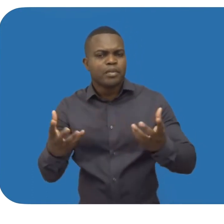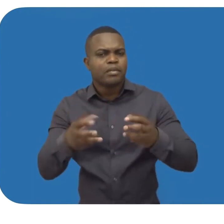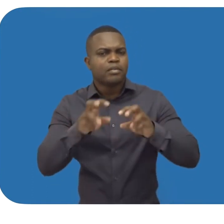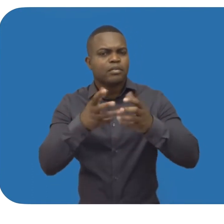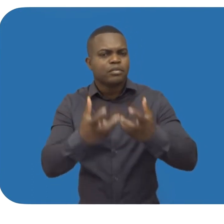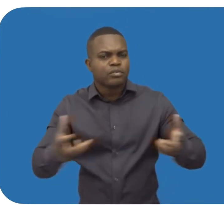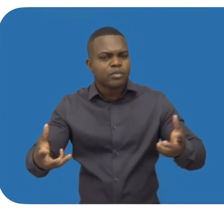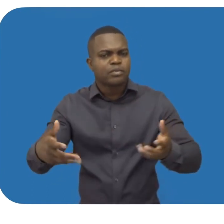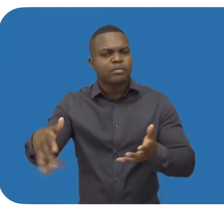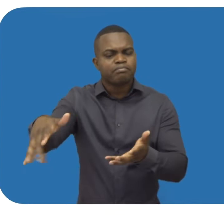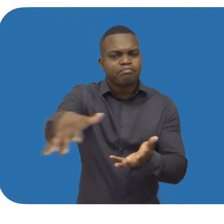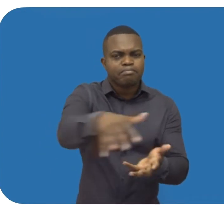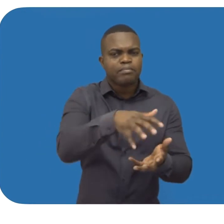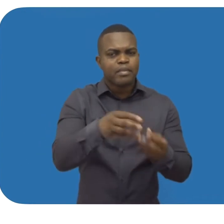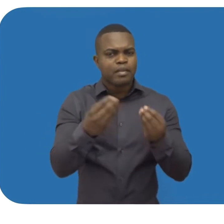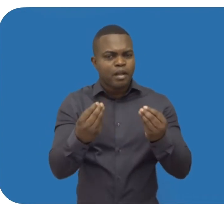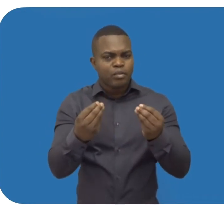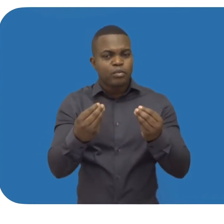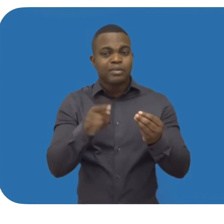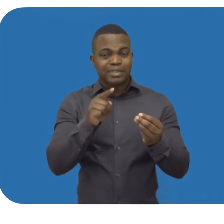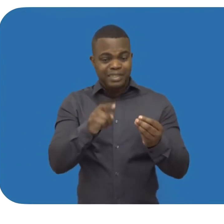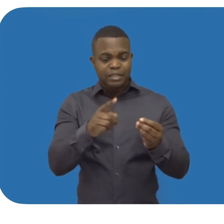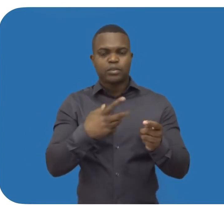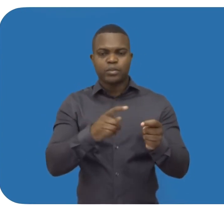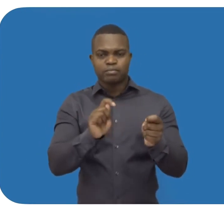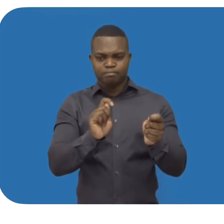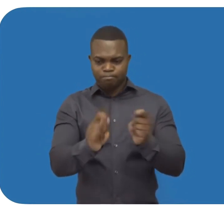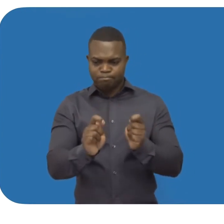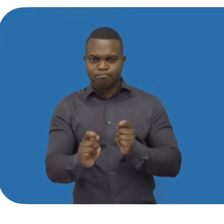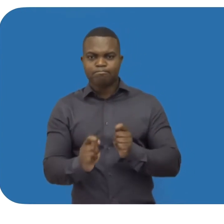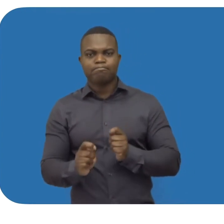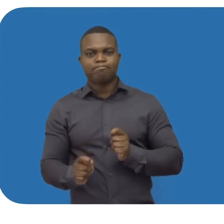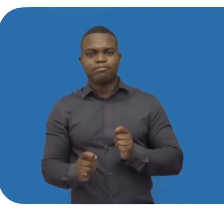although those requirements have changed from those of the original report.